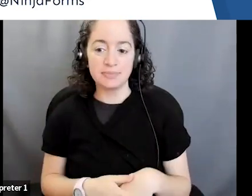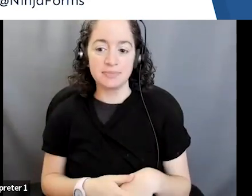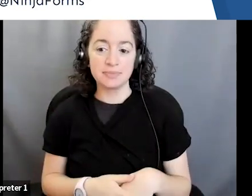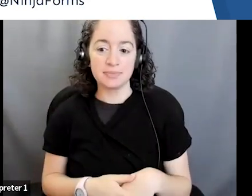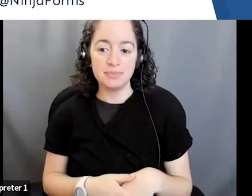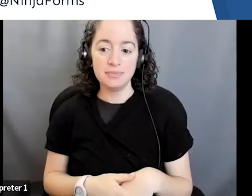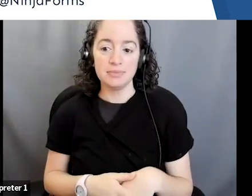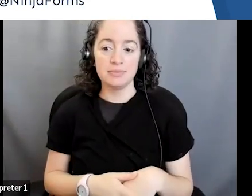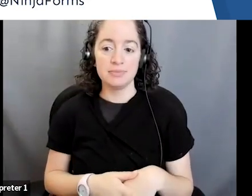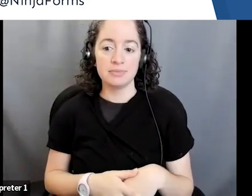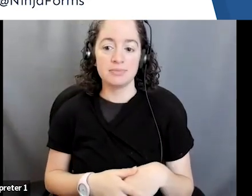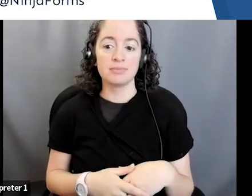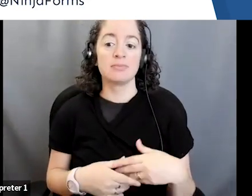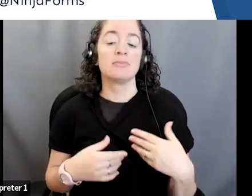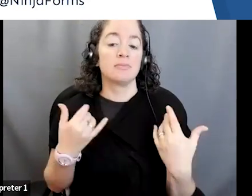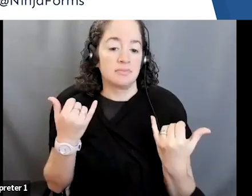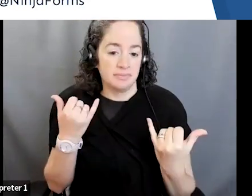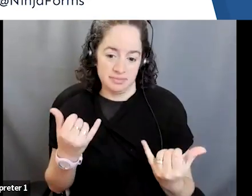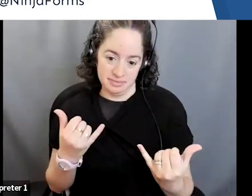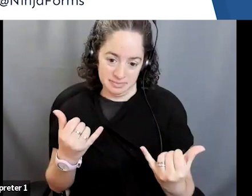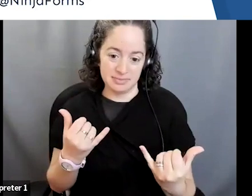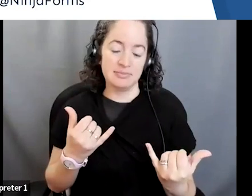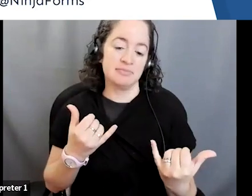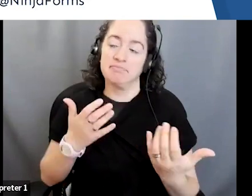has very generously been covered by Ninja Forms.